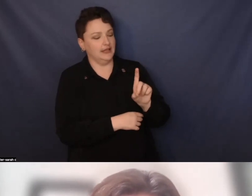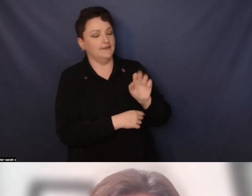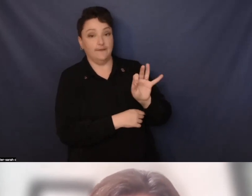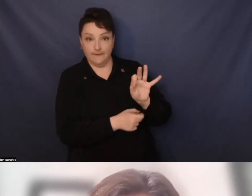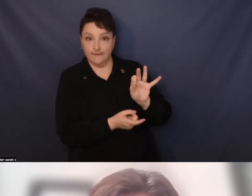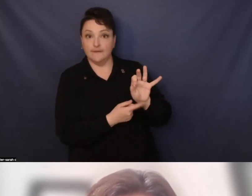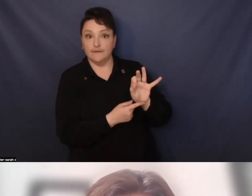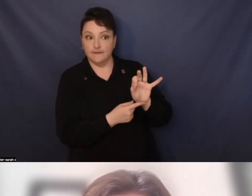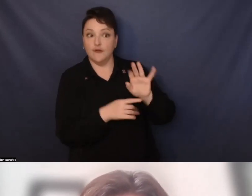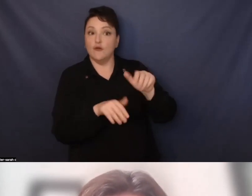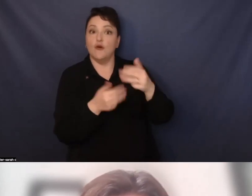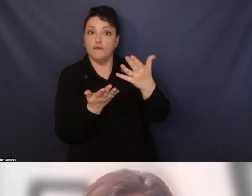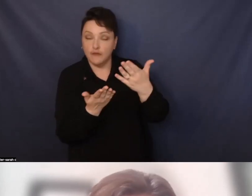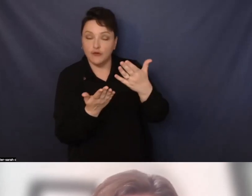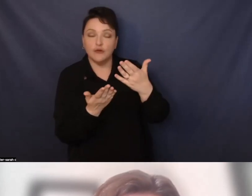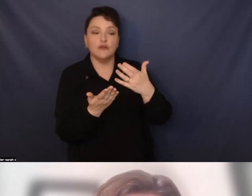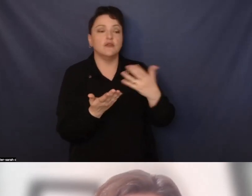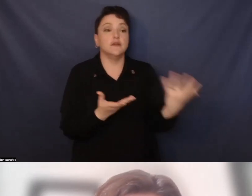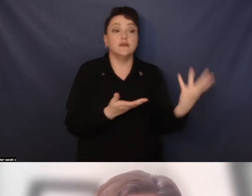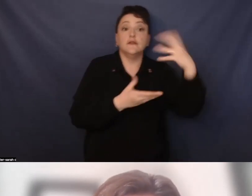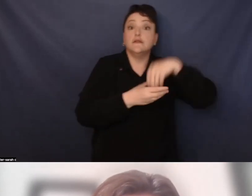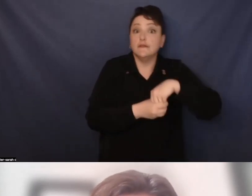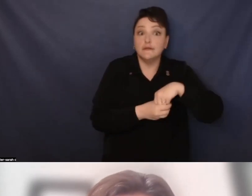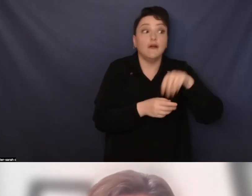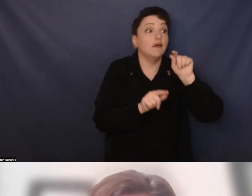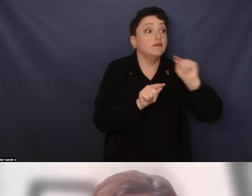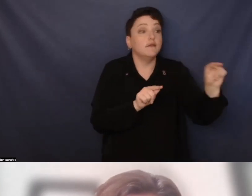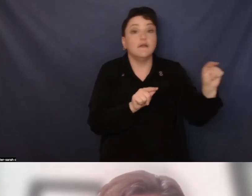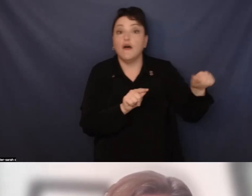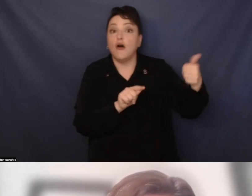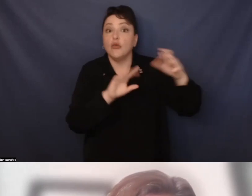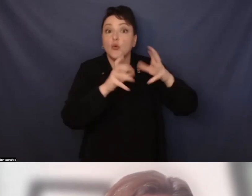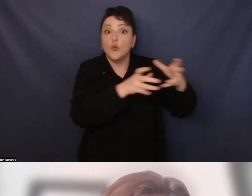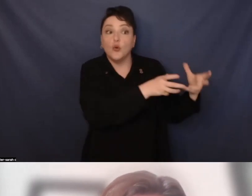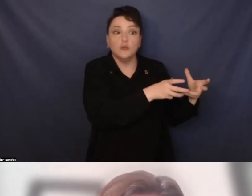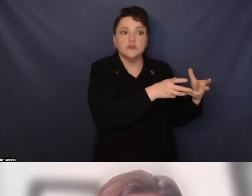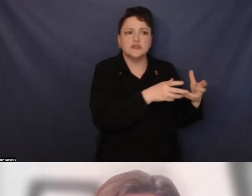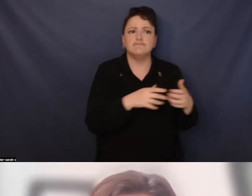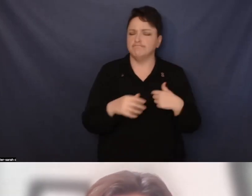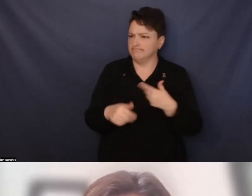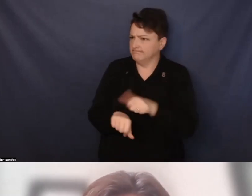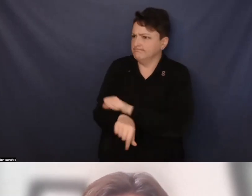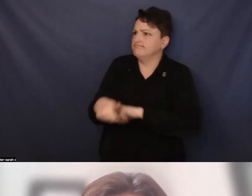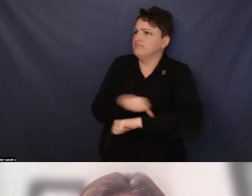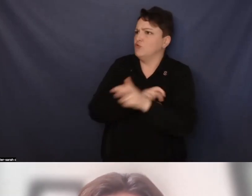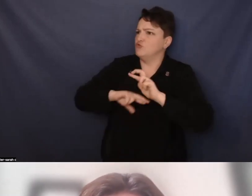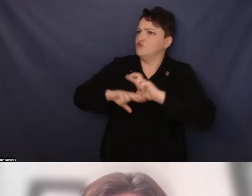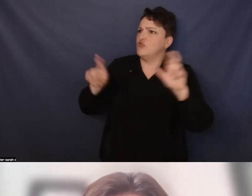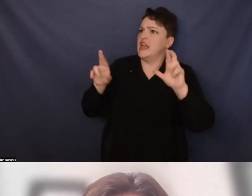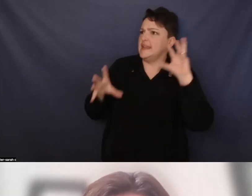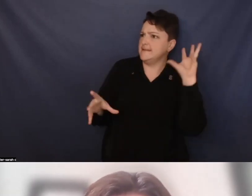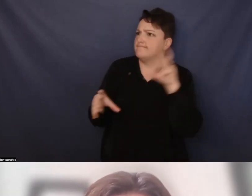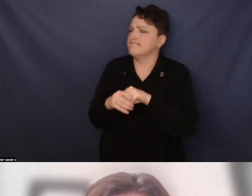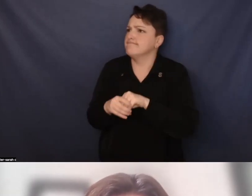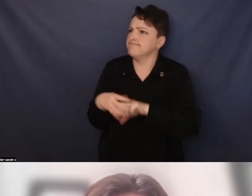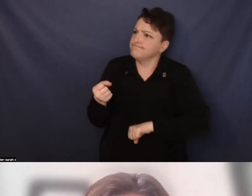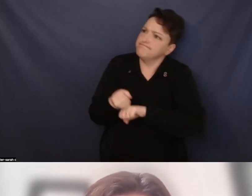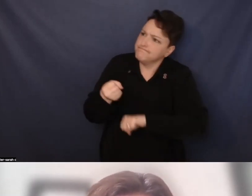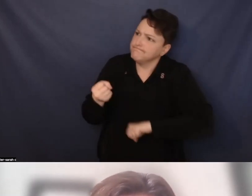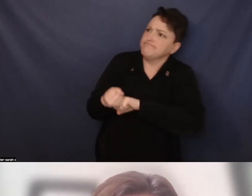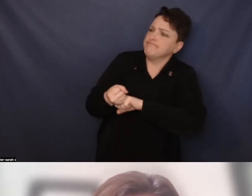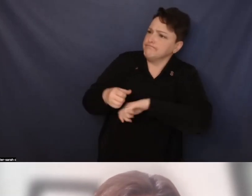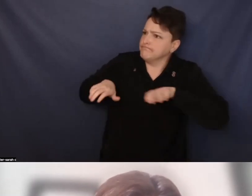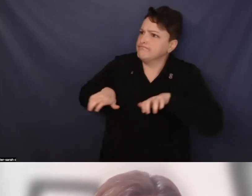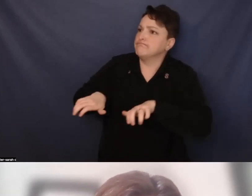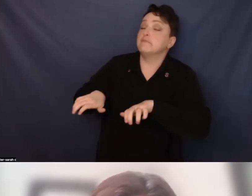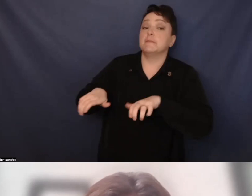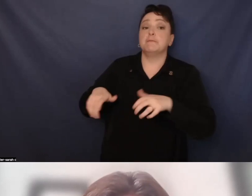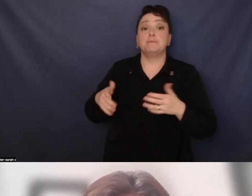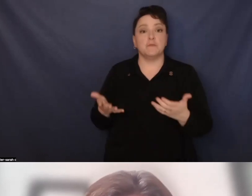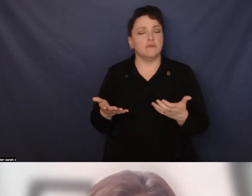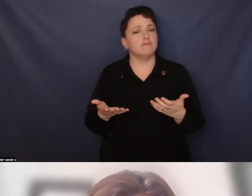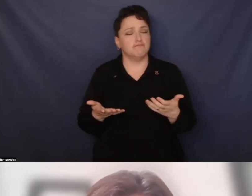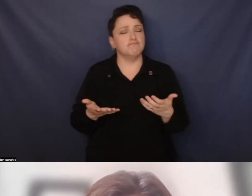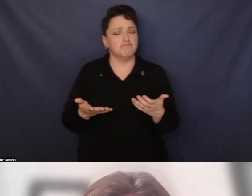be a part of this fight. And so I understand your frustration and we are trying to do what